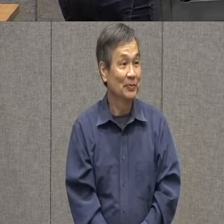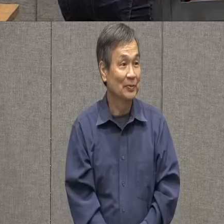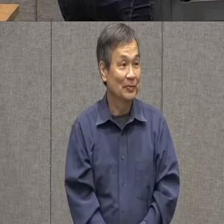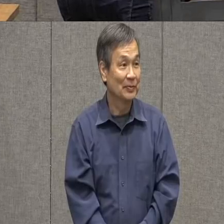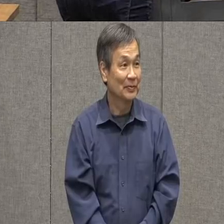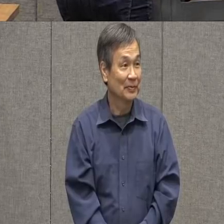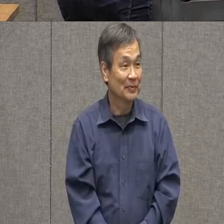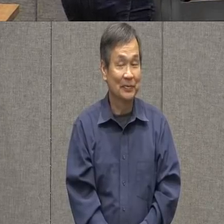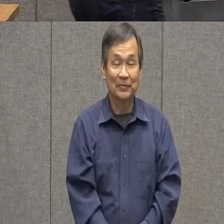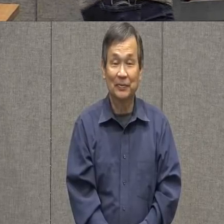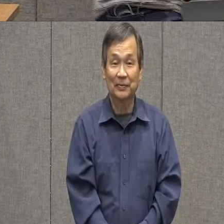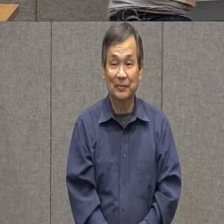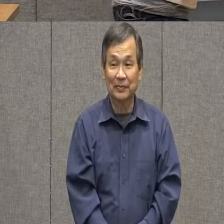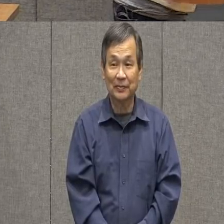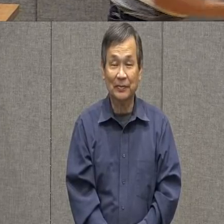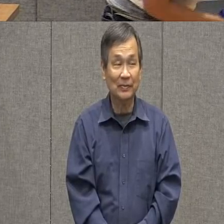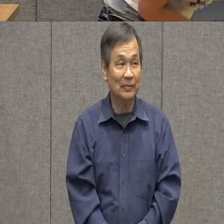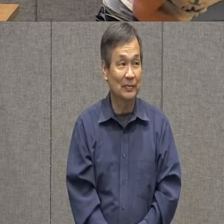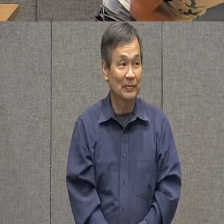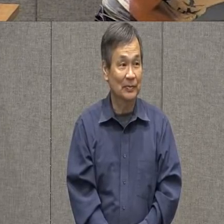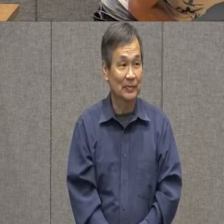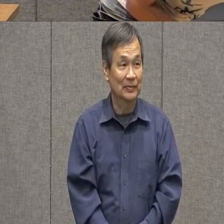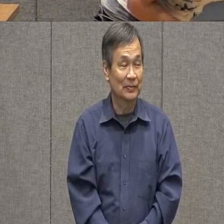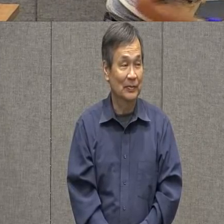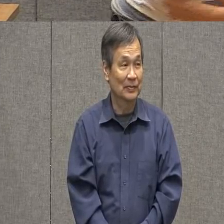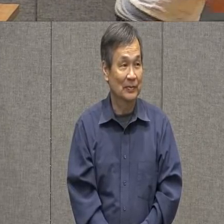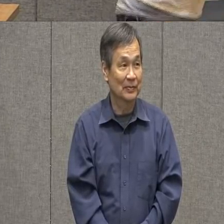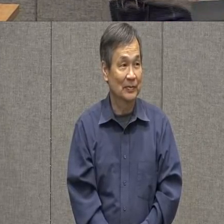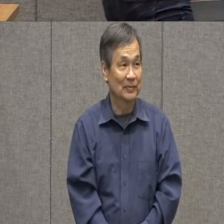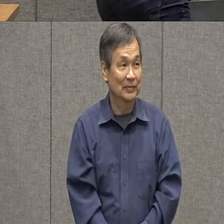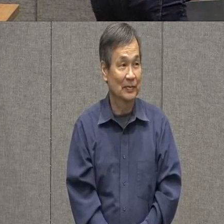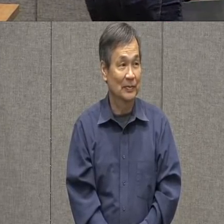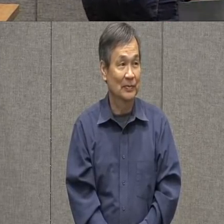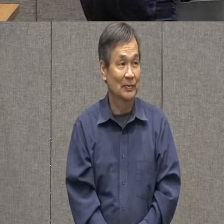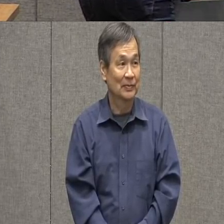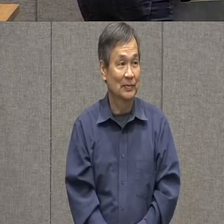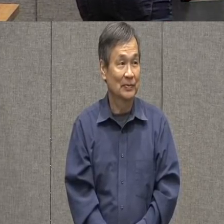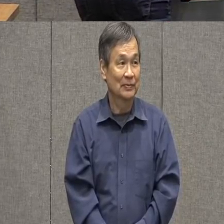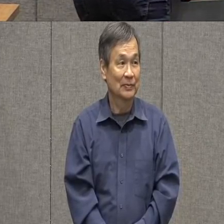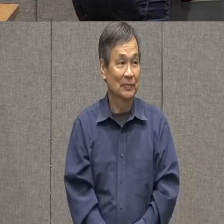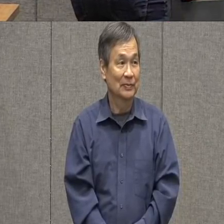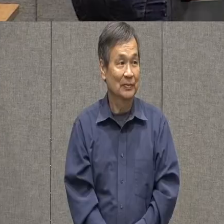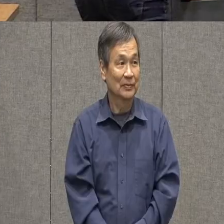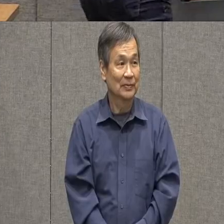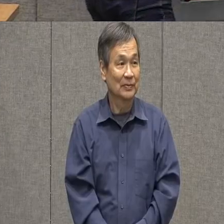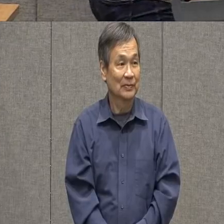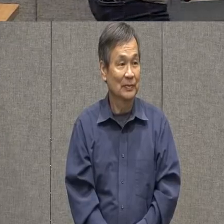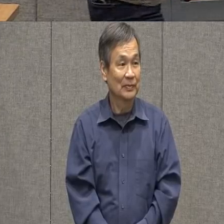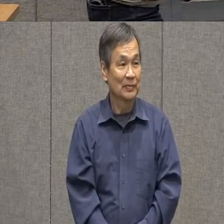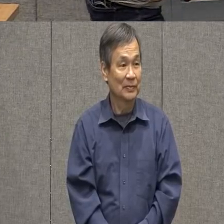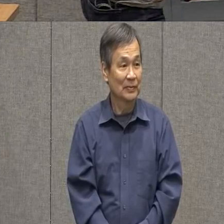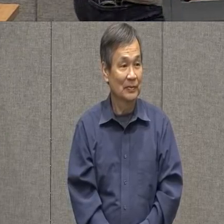And the legs kind of go out a little bit, they angle down like that.